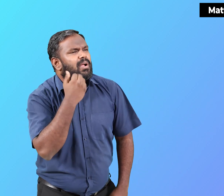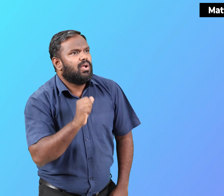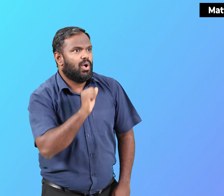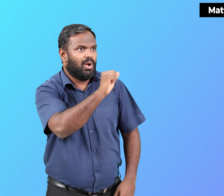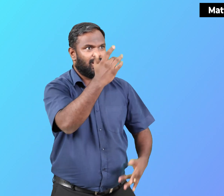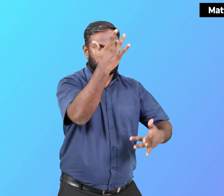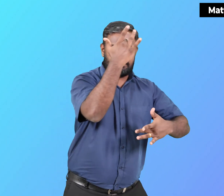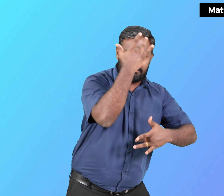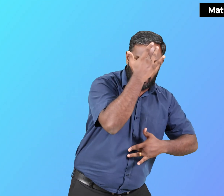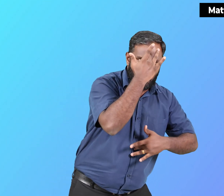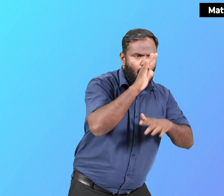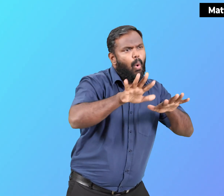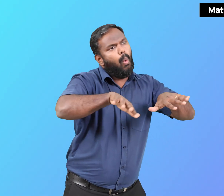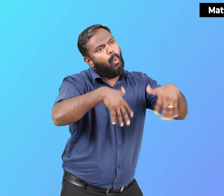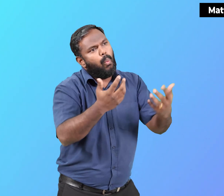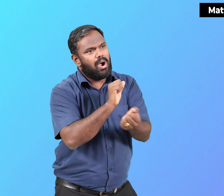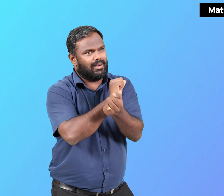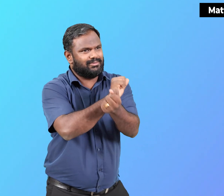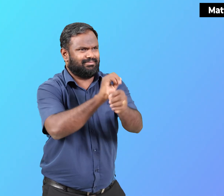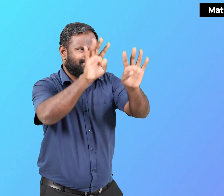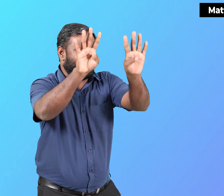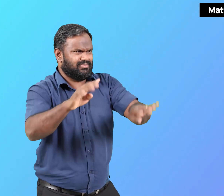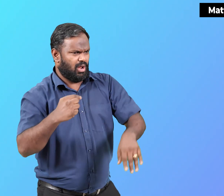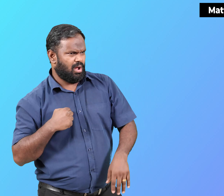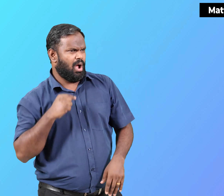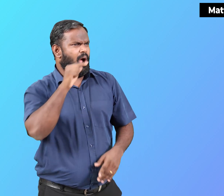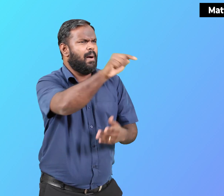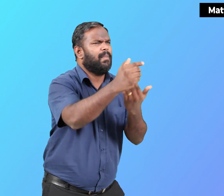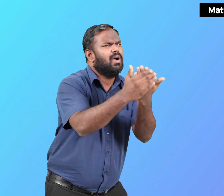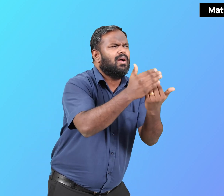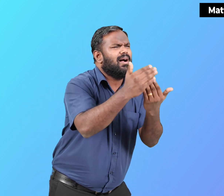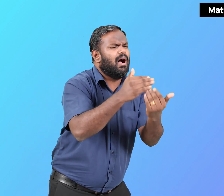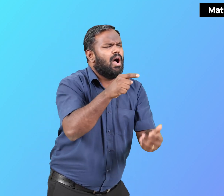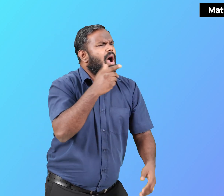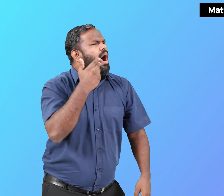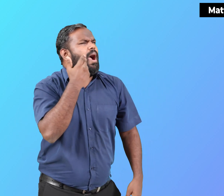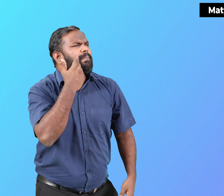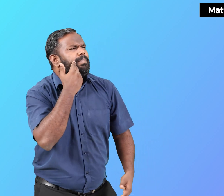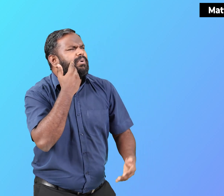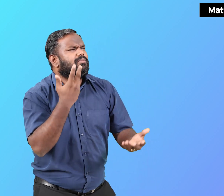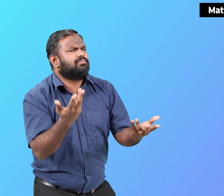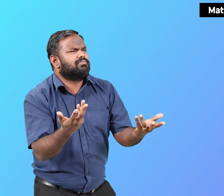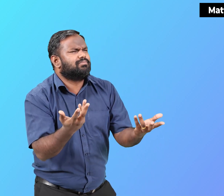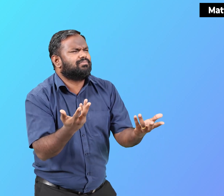When did we see you sick or in prison and care for you?’